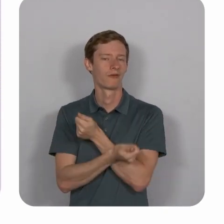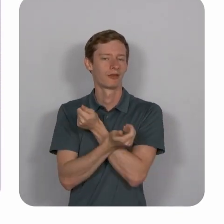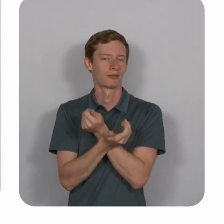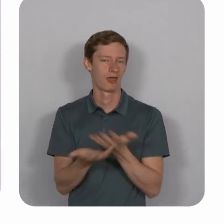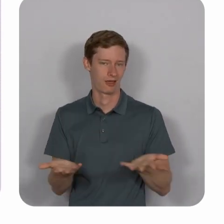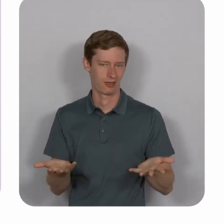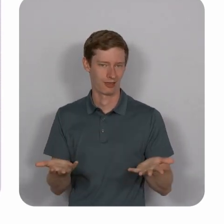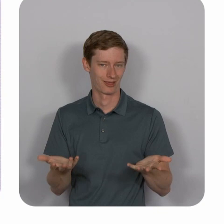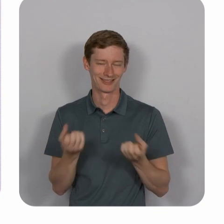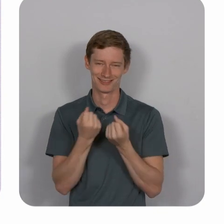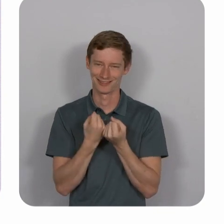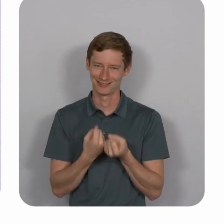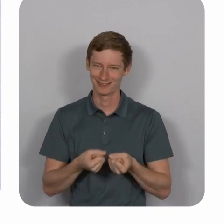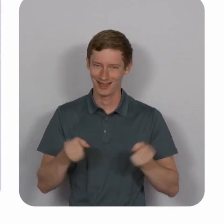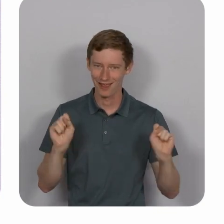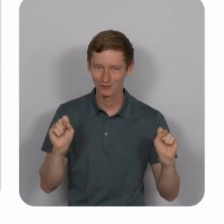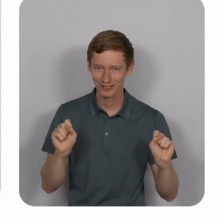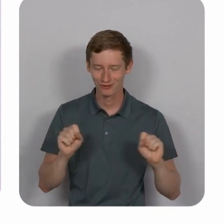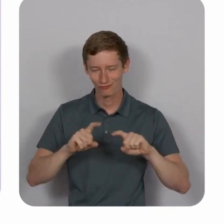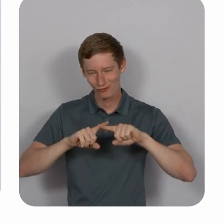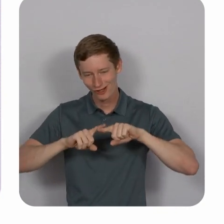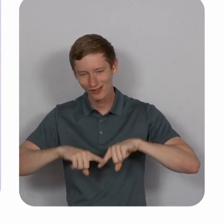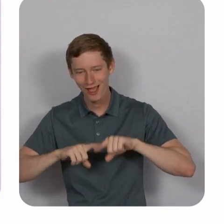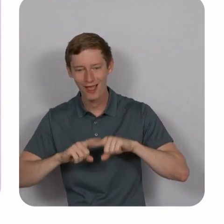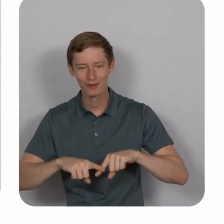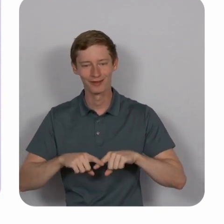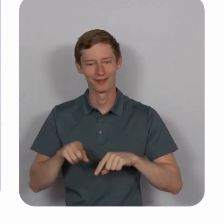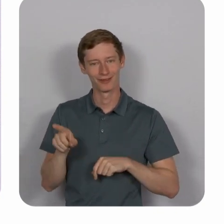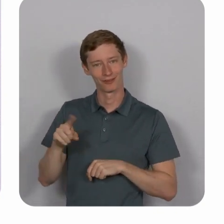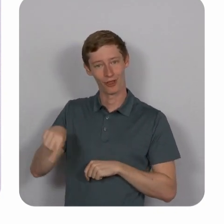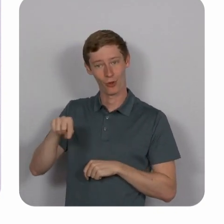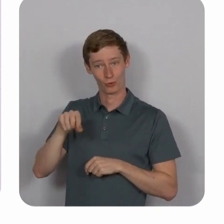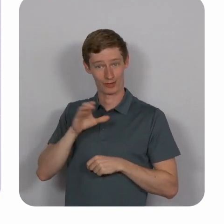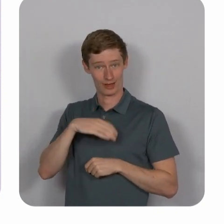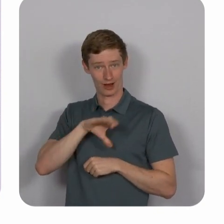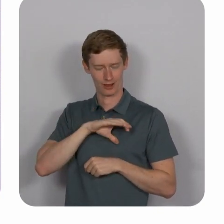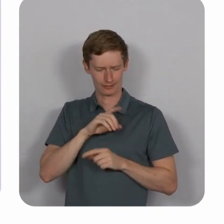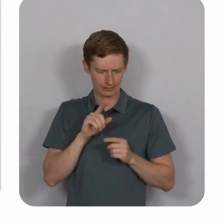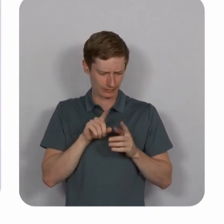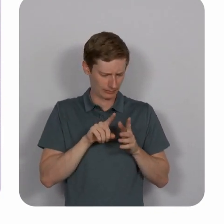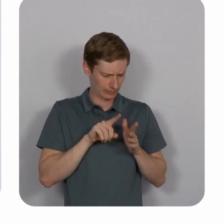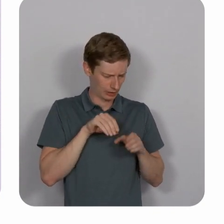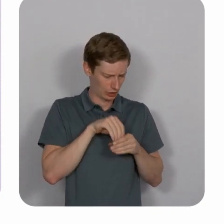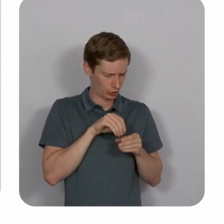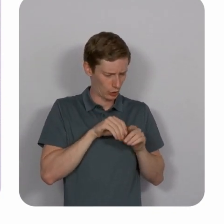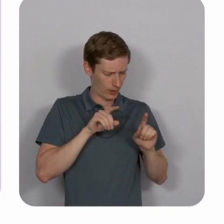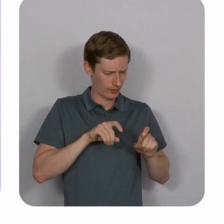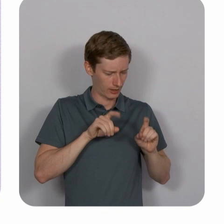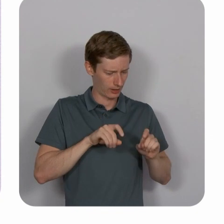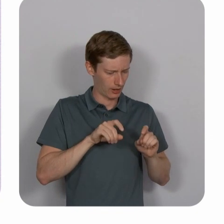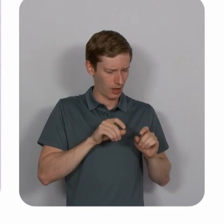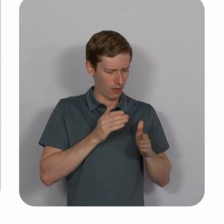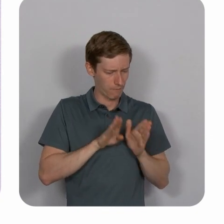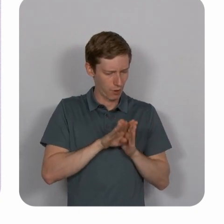reliably releasing characters from internal testing all the way to external releases.